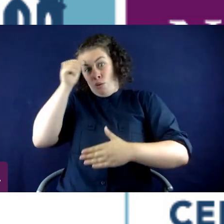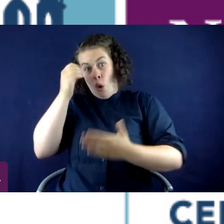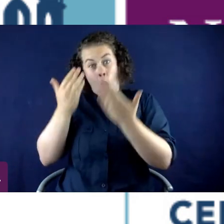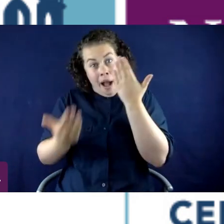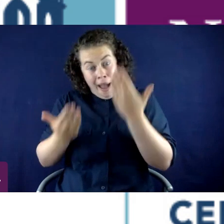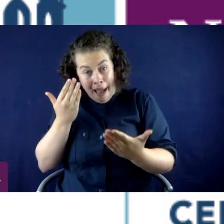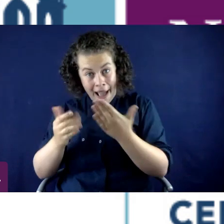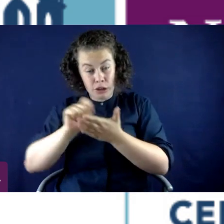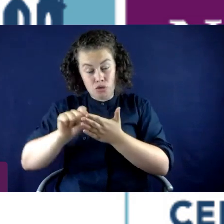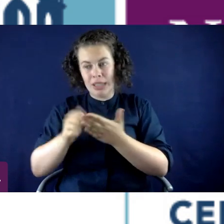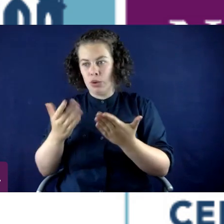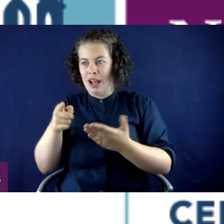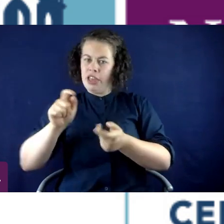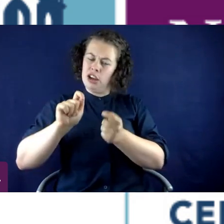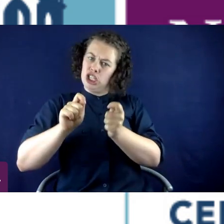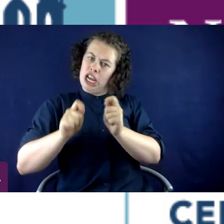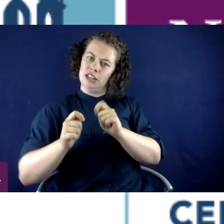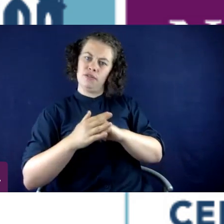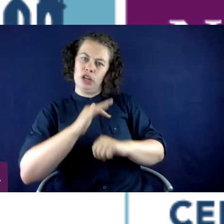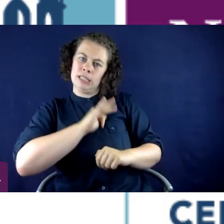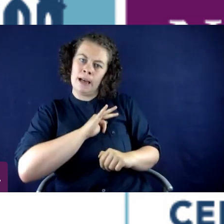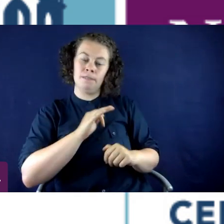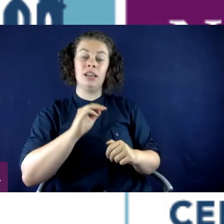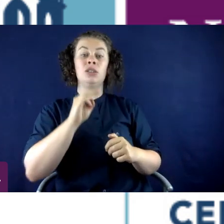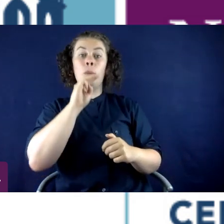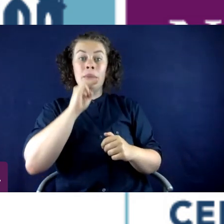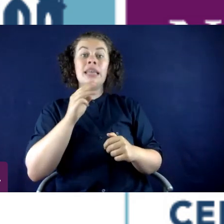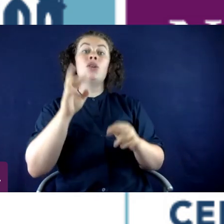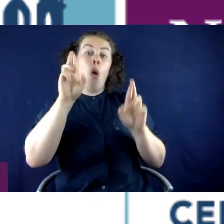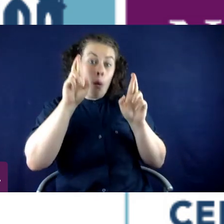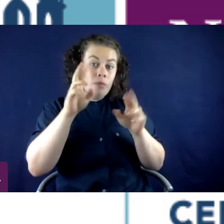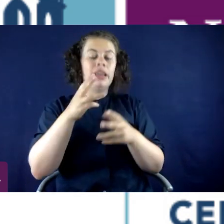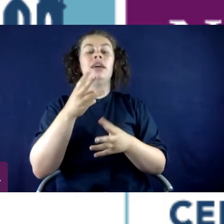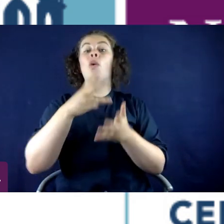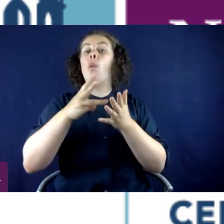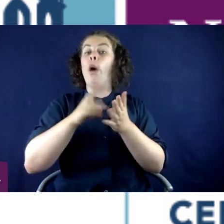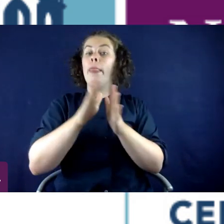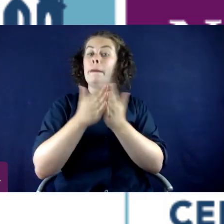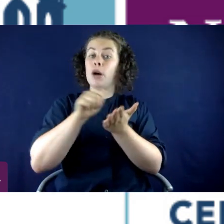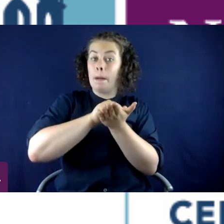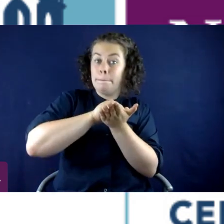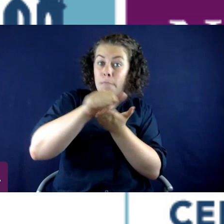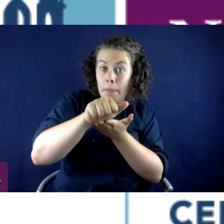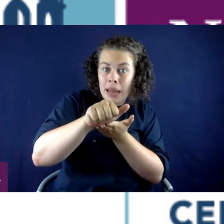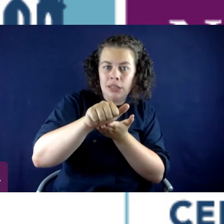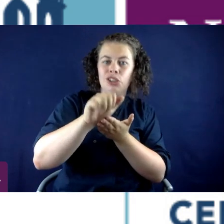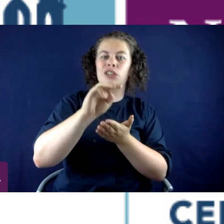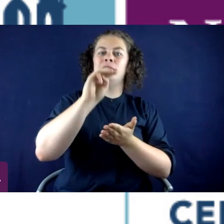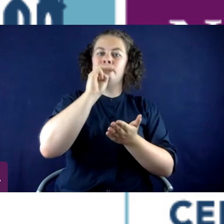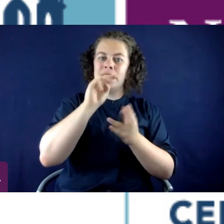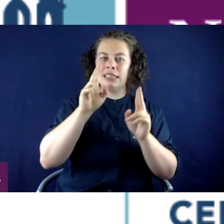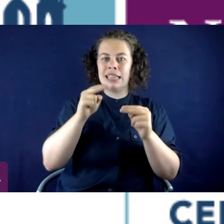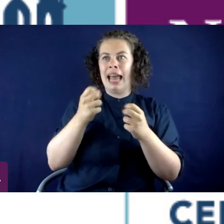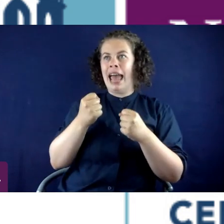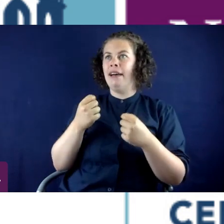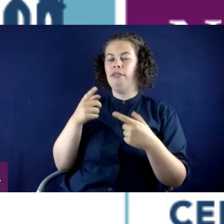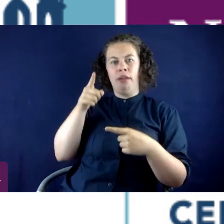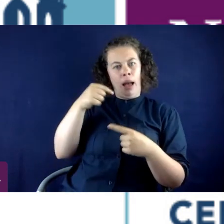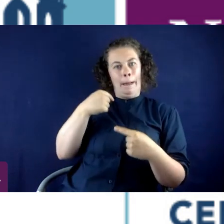really thinking about and stemming from an idea where a child with a disability, a child with a disability, told the mother the idea of